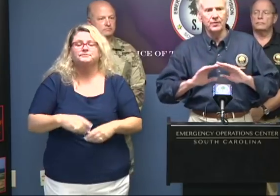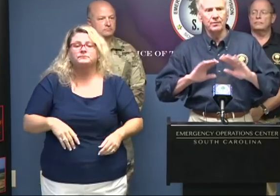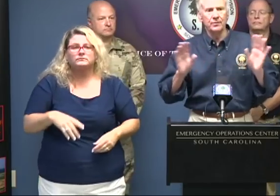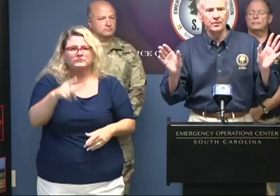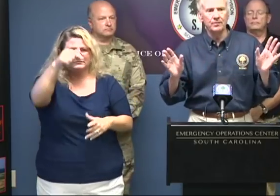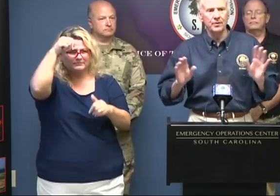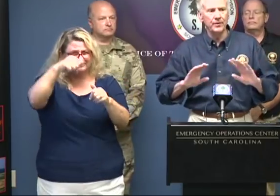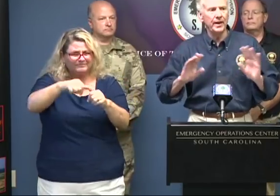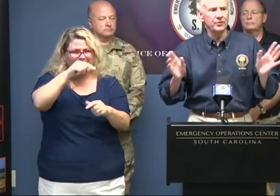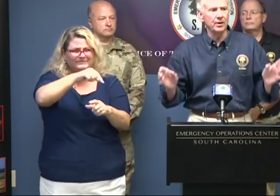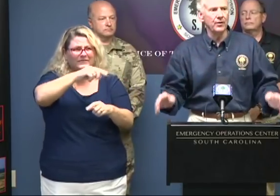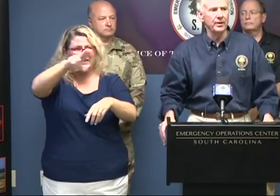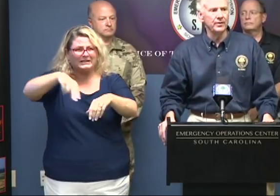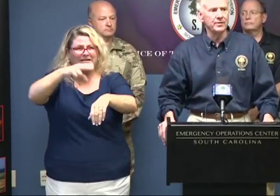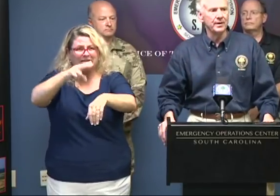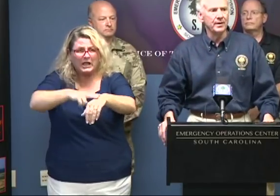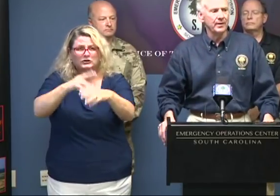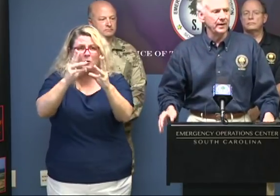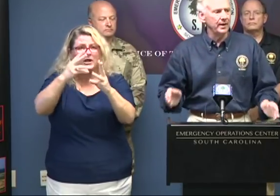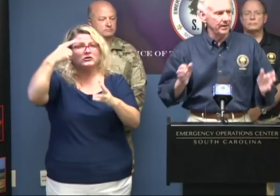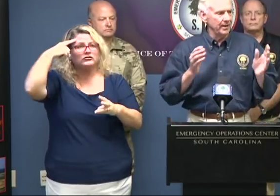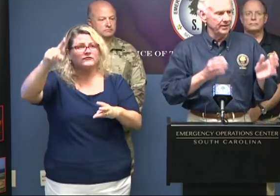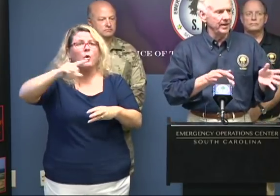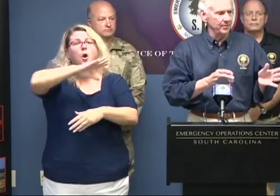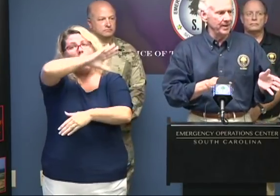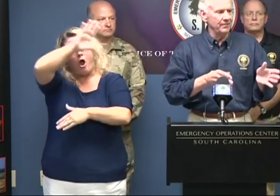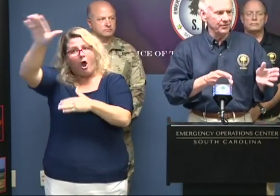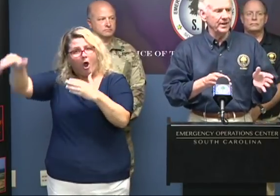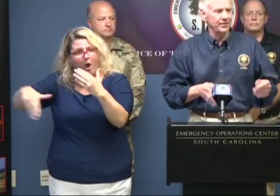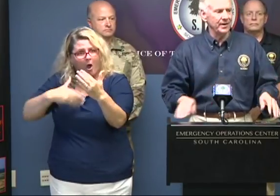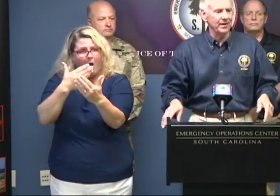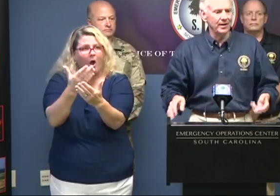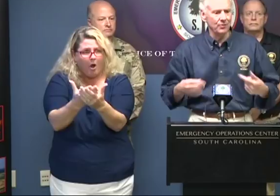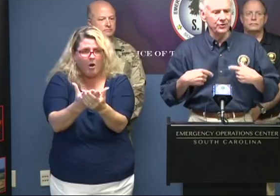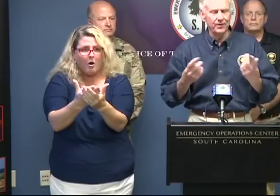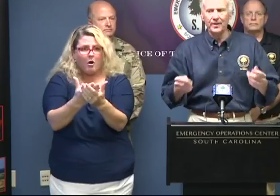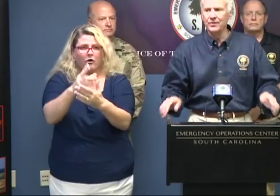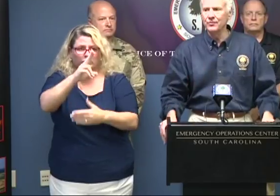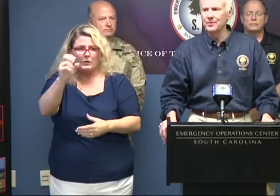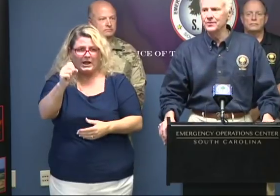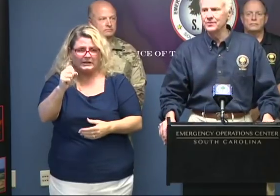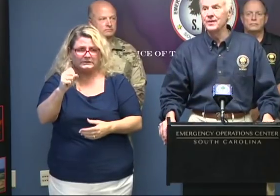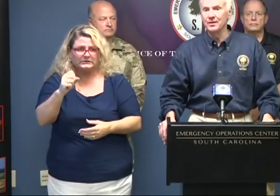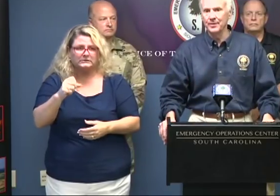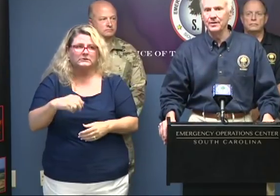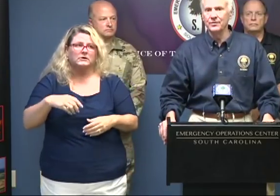for a national audience. They're not tailor made for South Carolina. What you're hearing from us is tailor made